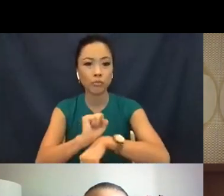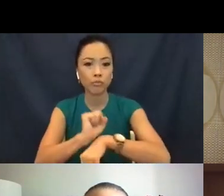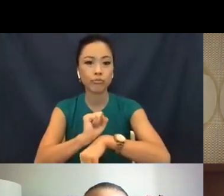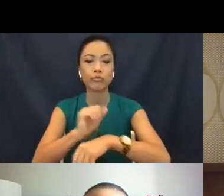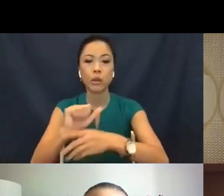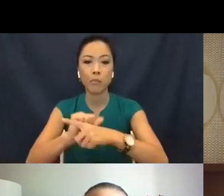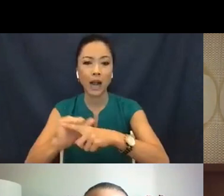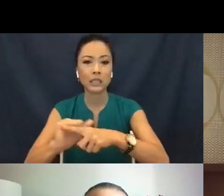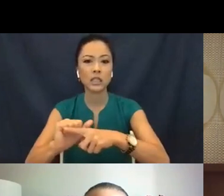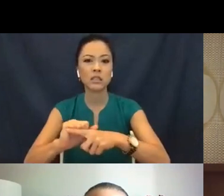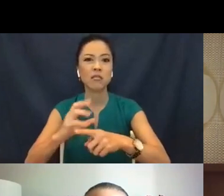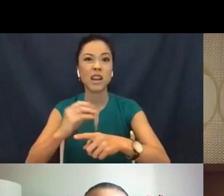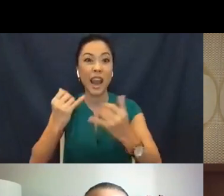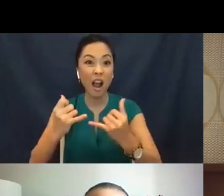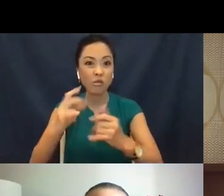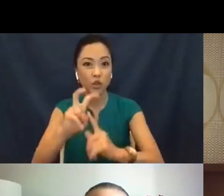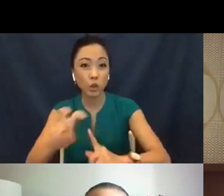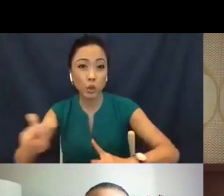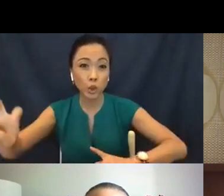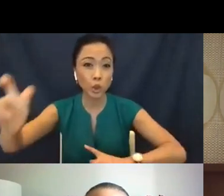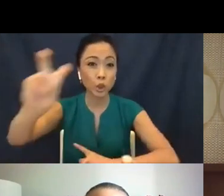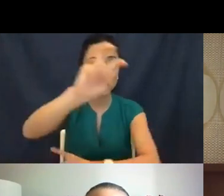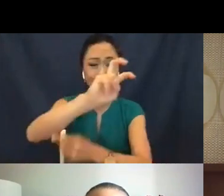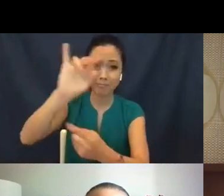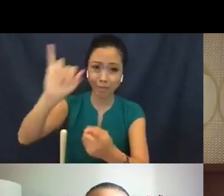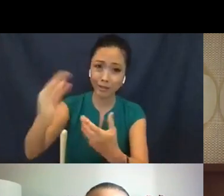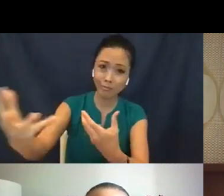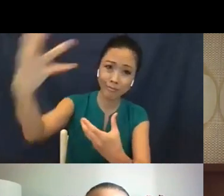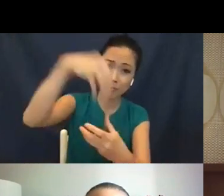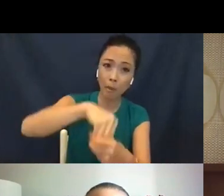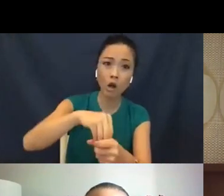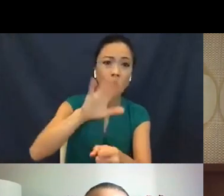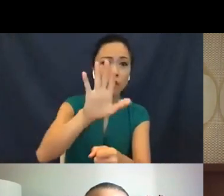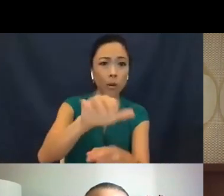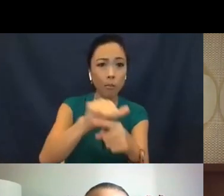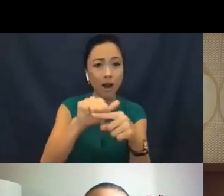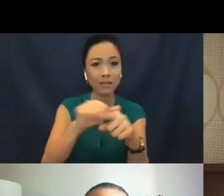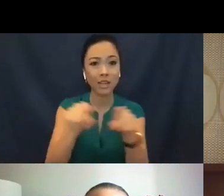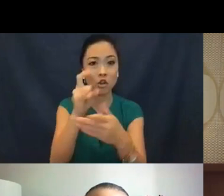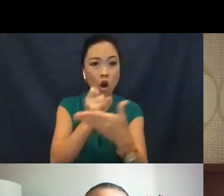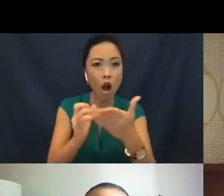your practice as an artist or the programming that your organization needs, the work you